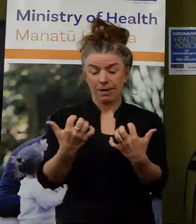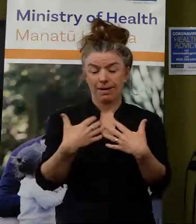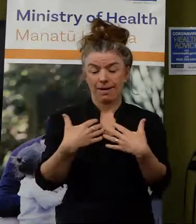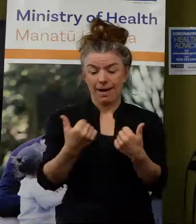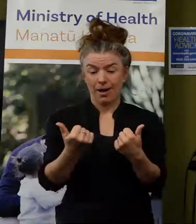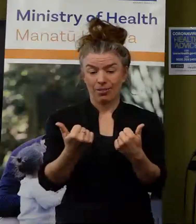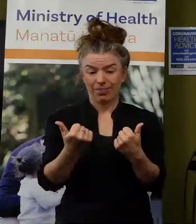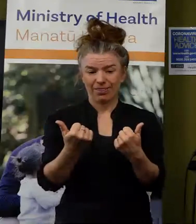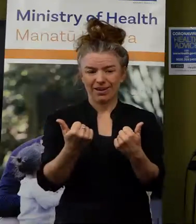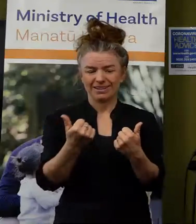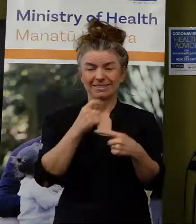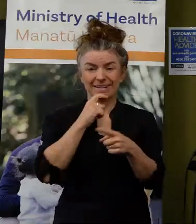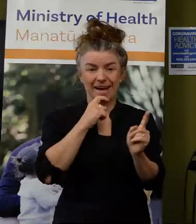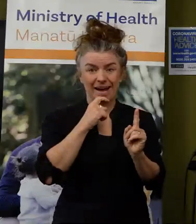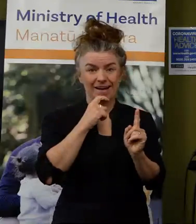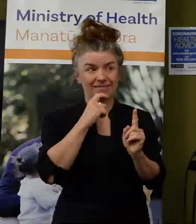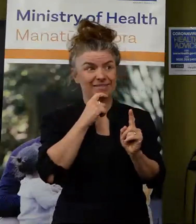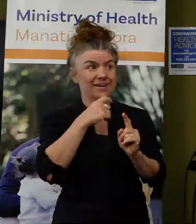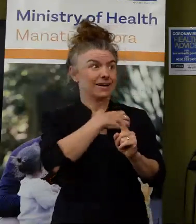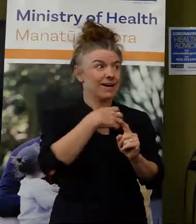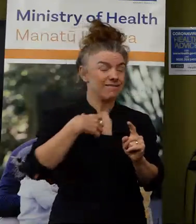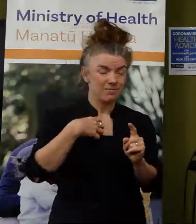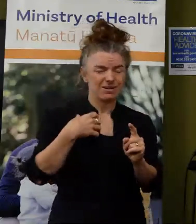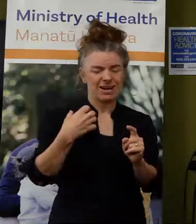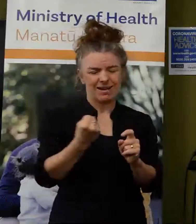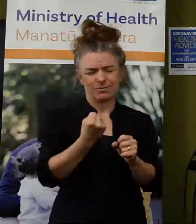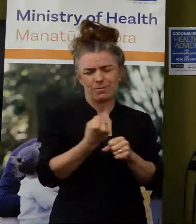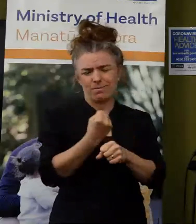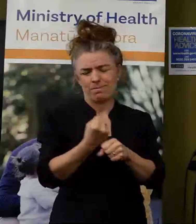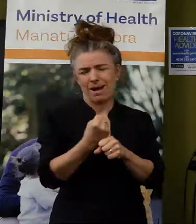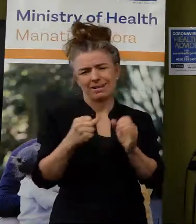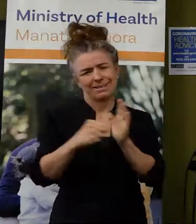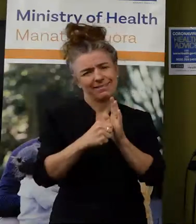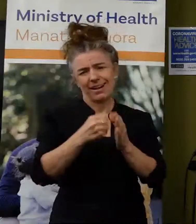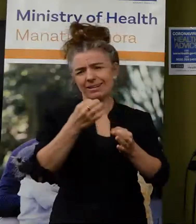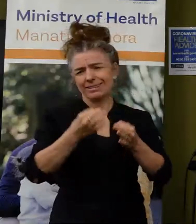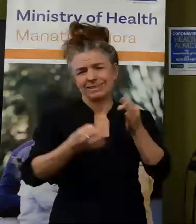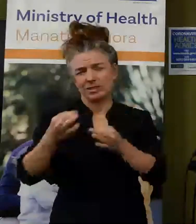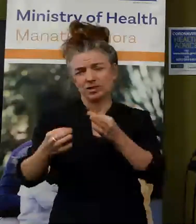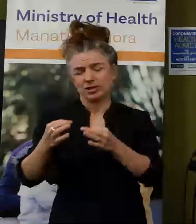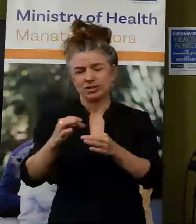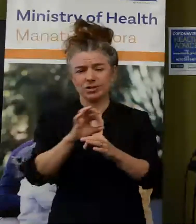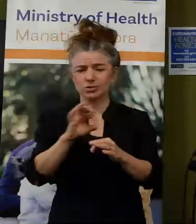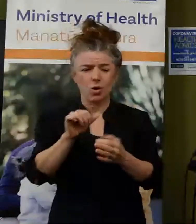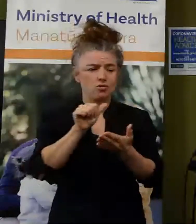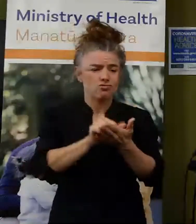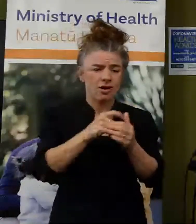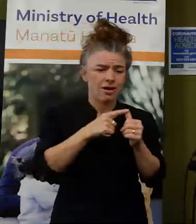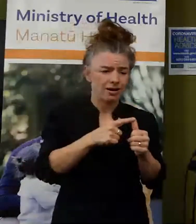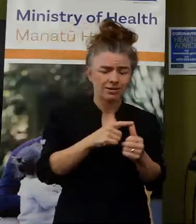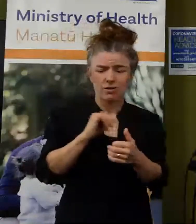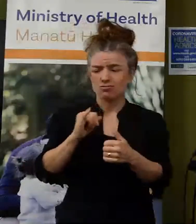And often, there's no right or wrong. Everyone's working with the best available information, which